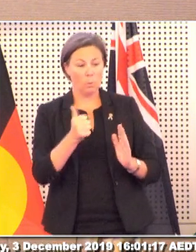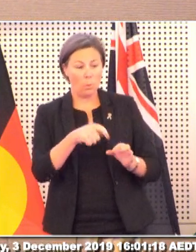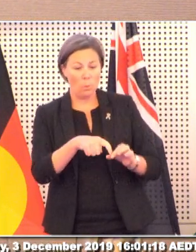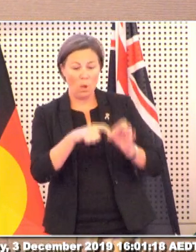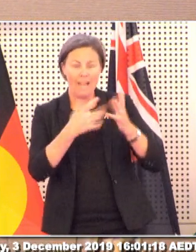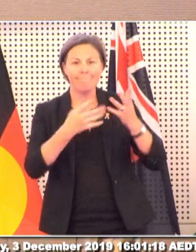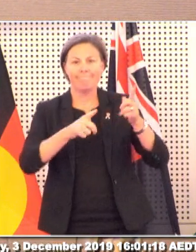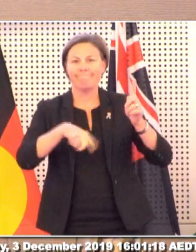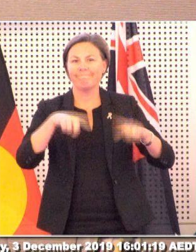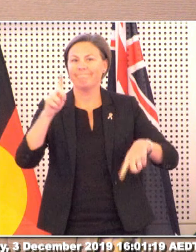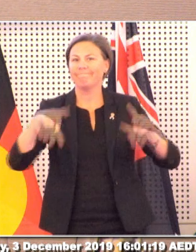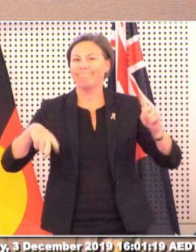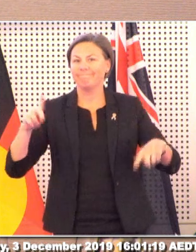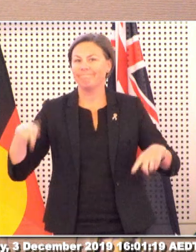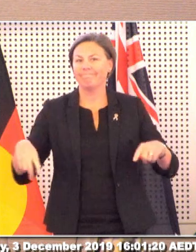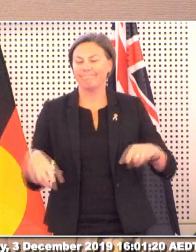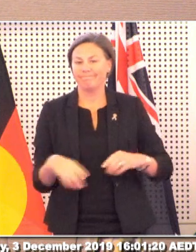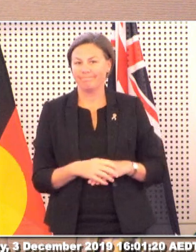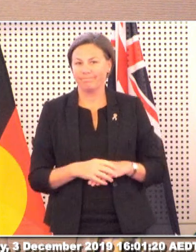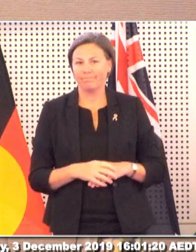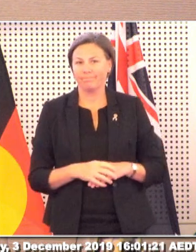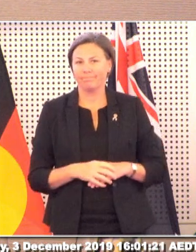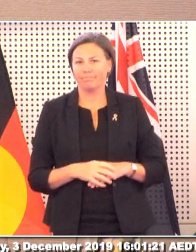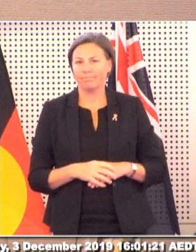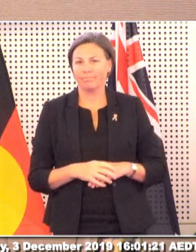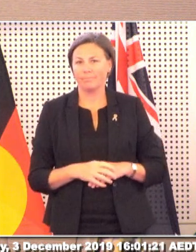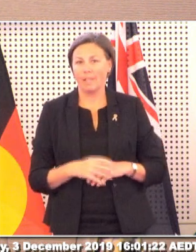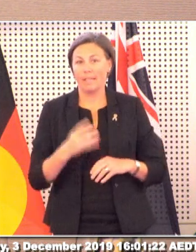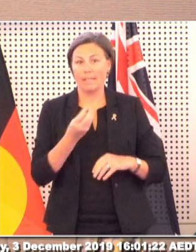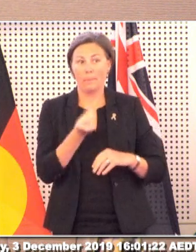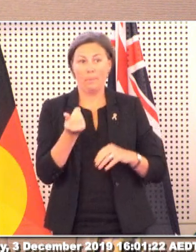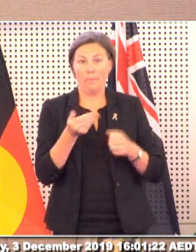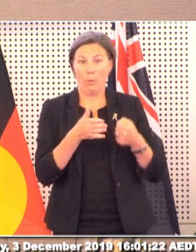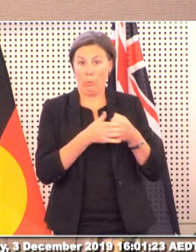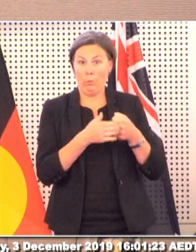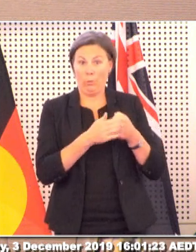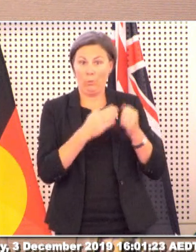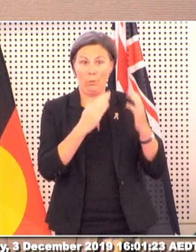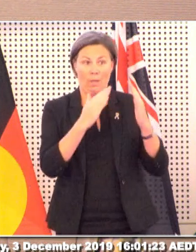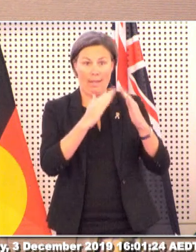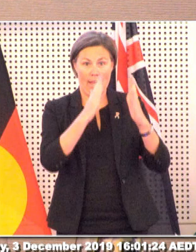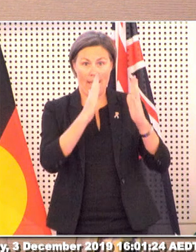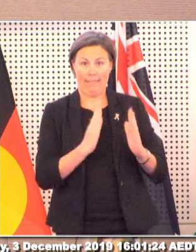There are some new homes that have been constructed – built that I visit.